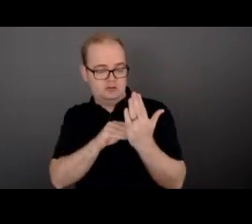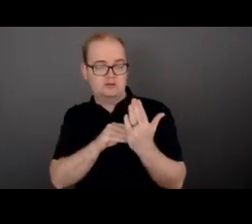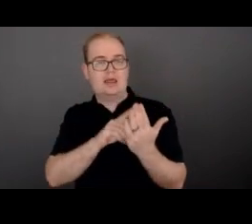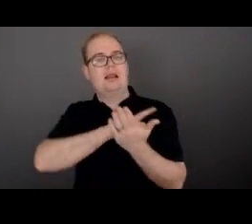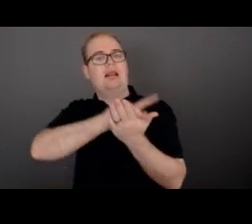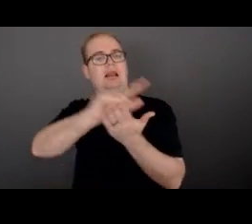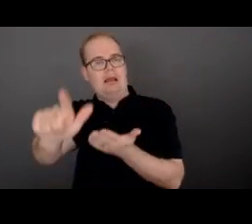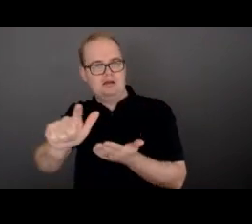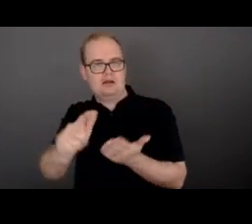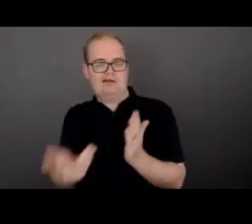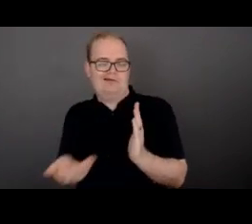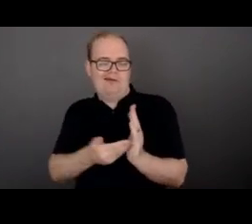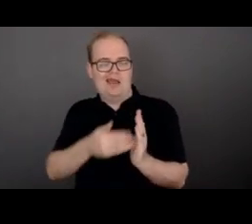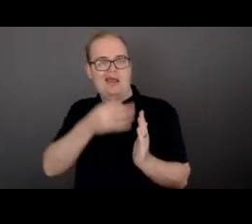Yes, or change conditions.